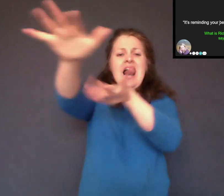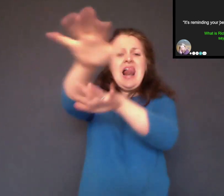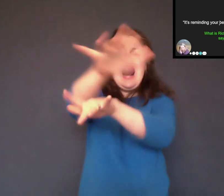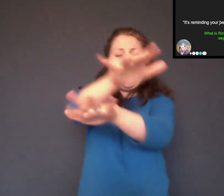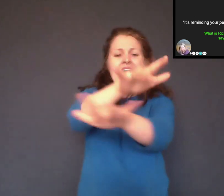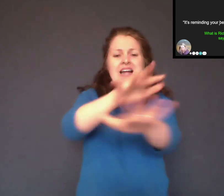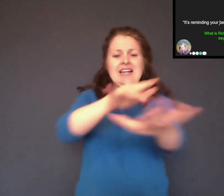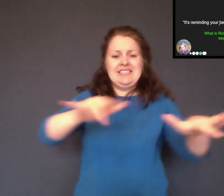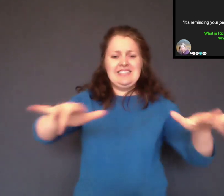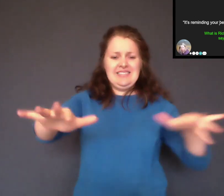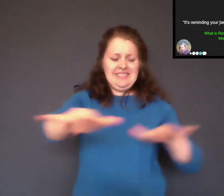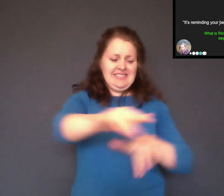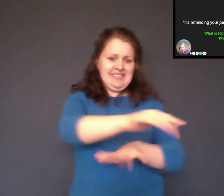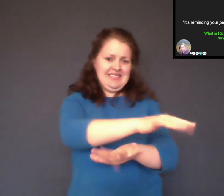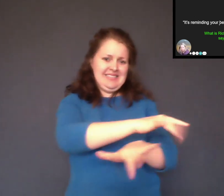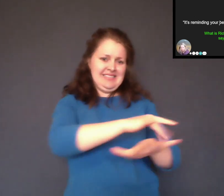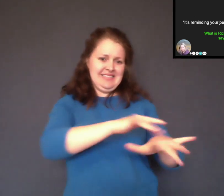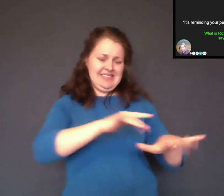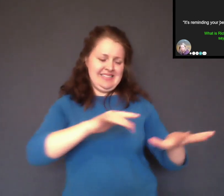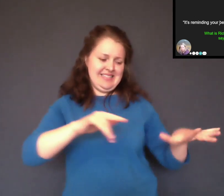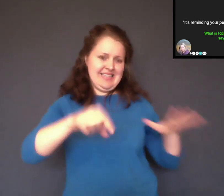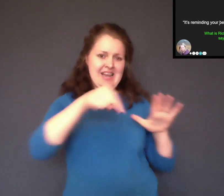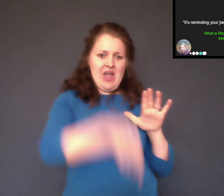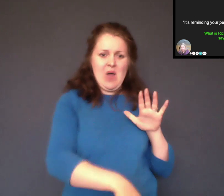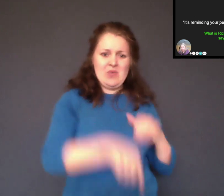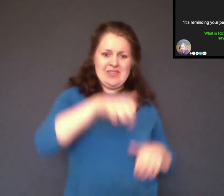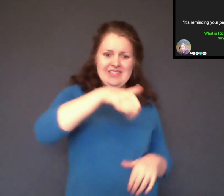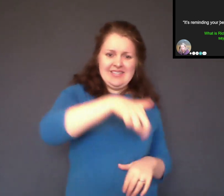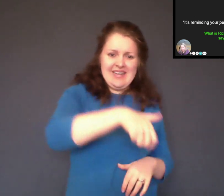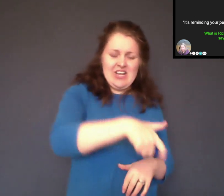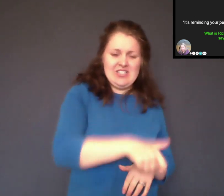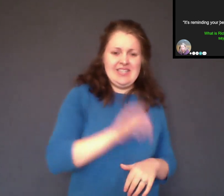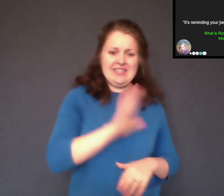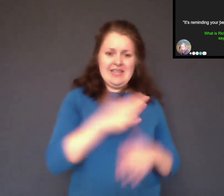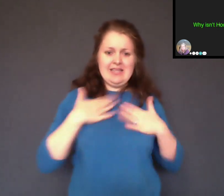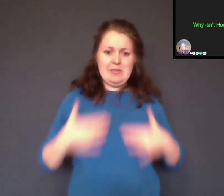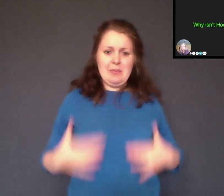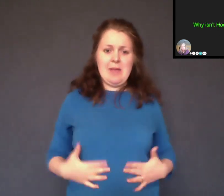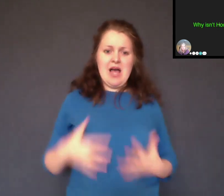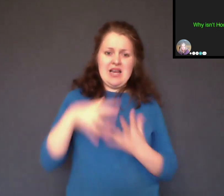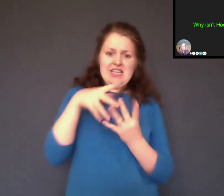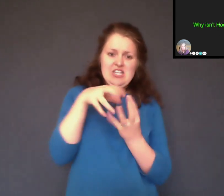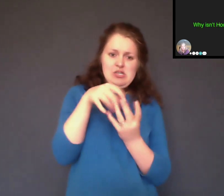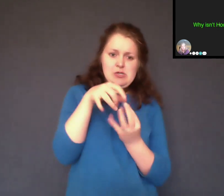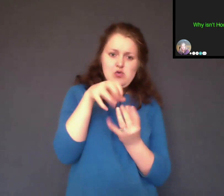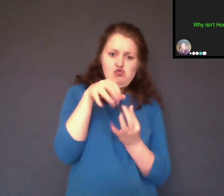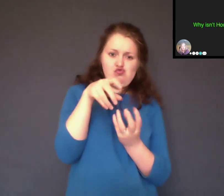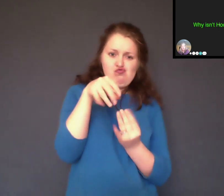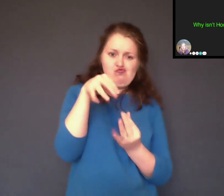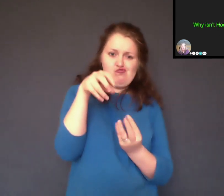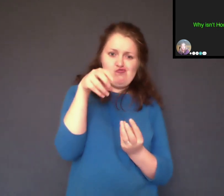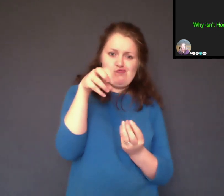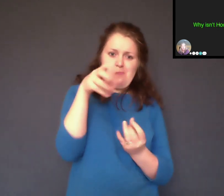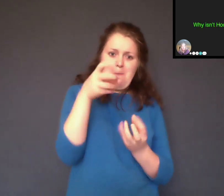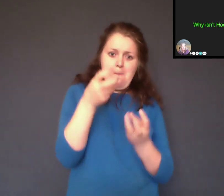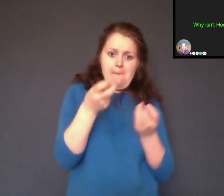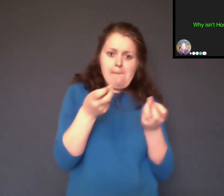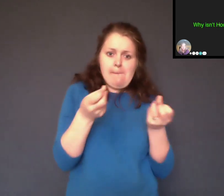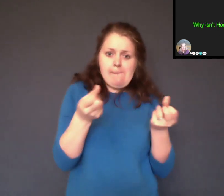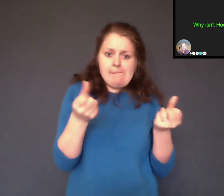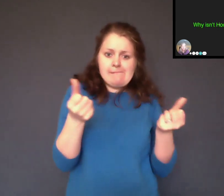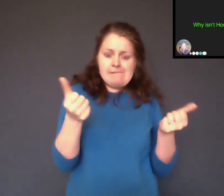as it ran down the stairs from the emptying sack of his body why isn't hood helping them